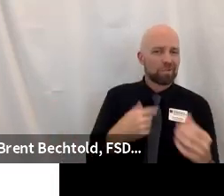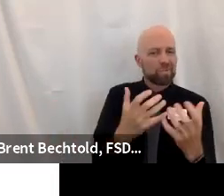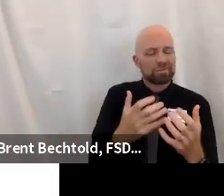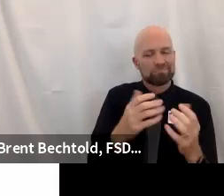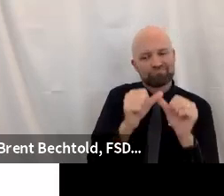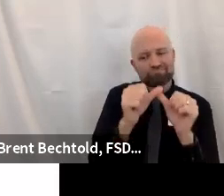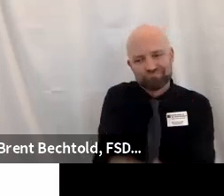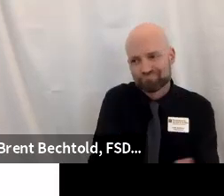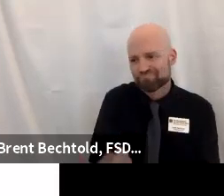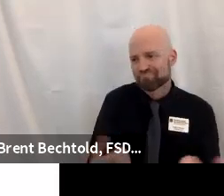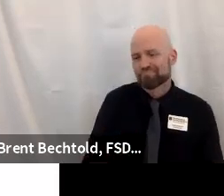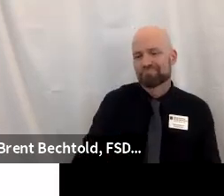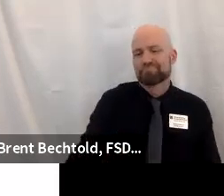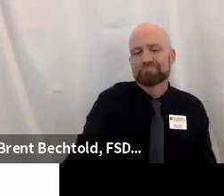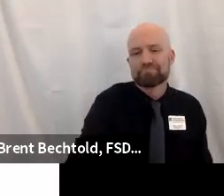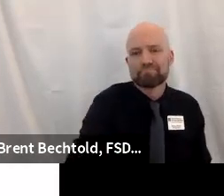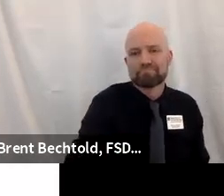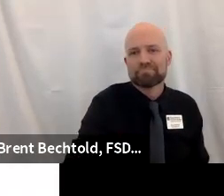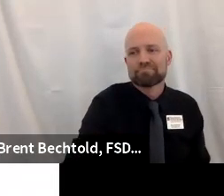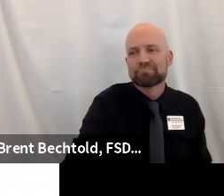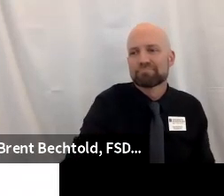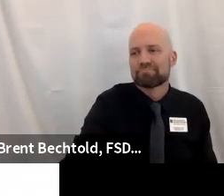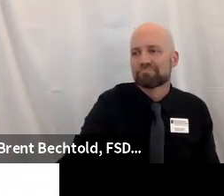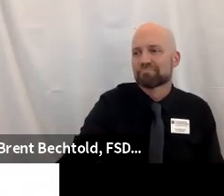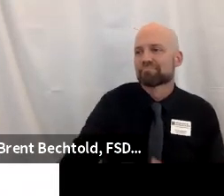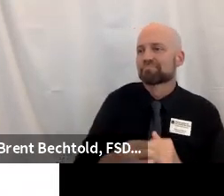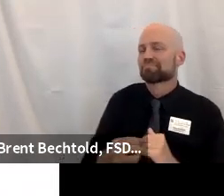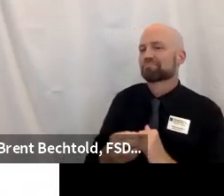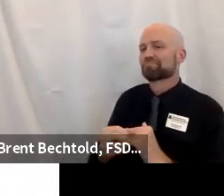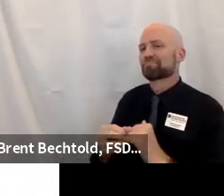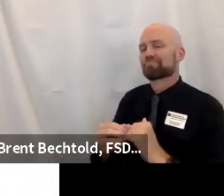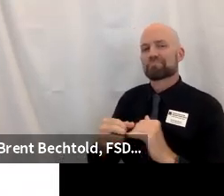I didn't want it to be over. I really enjoyed that book. So reading speed depends on what you are reading.